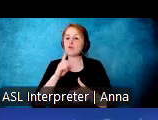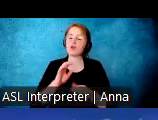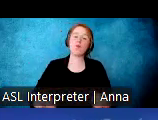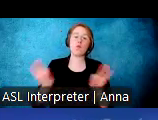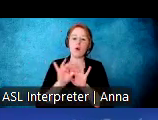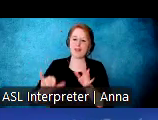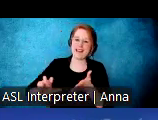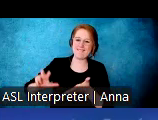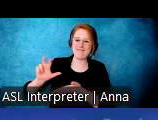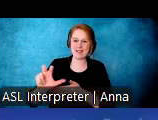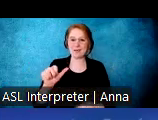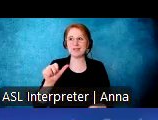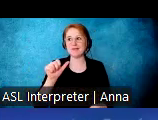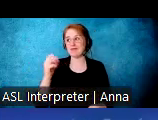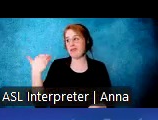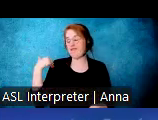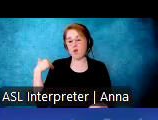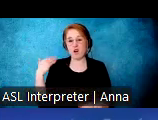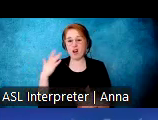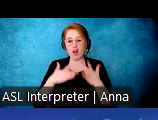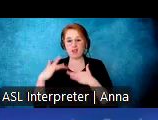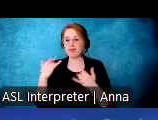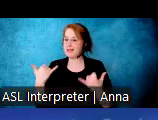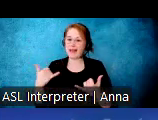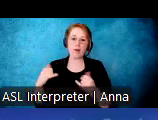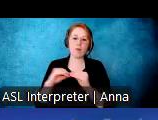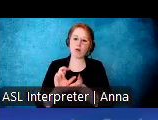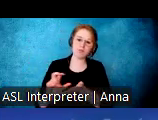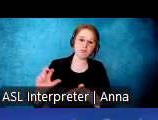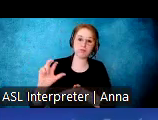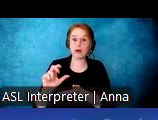that is greater than the one that is being made now. It will attract more people to the work